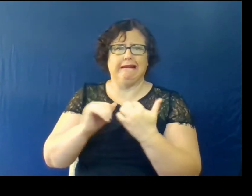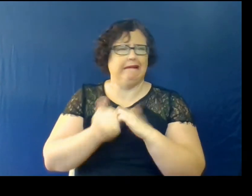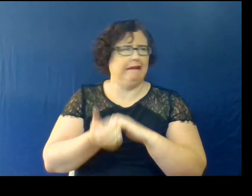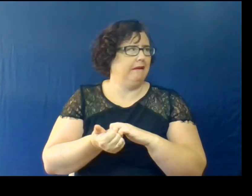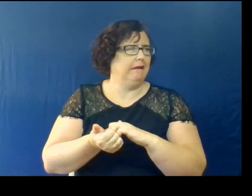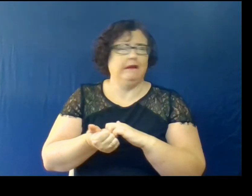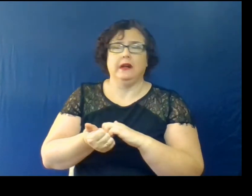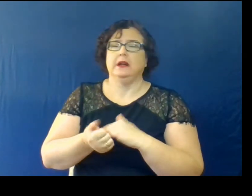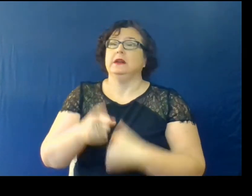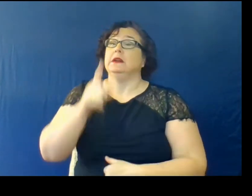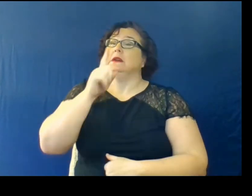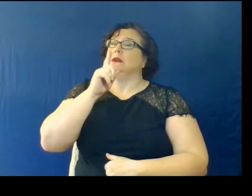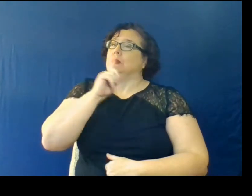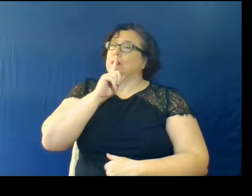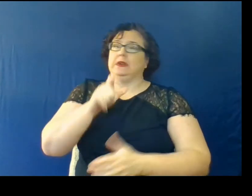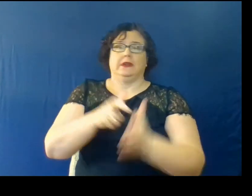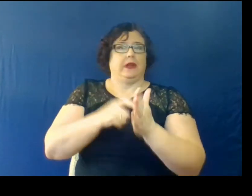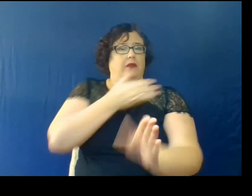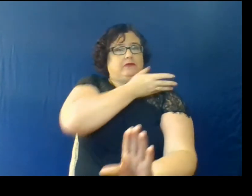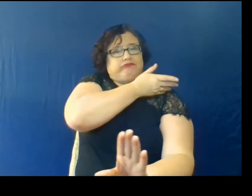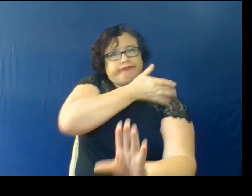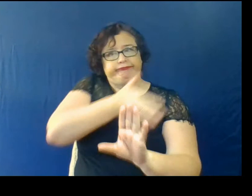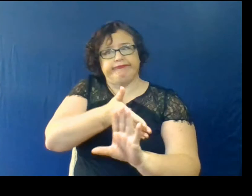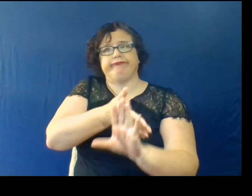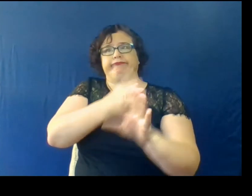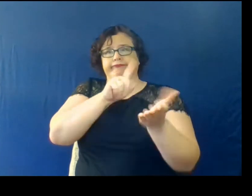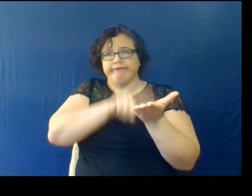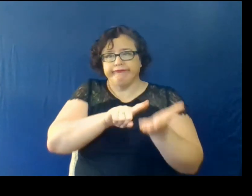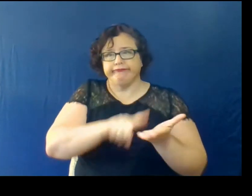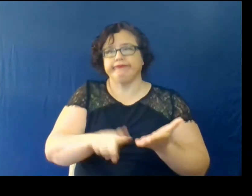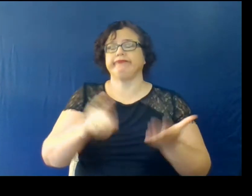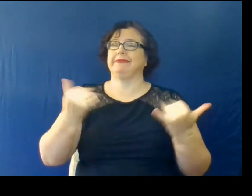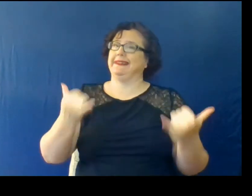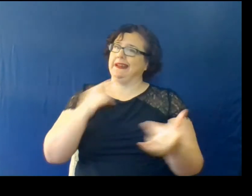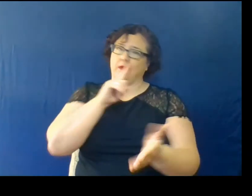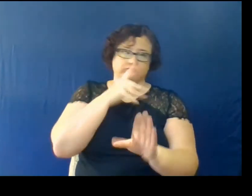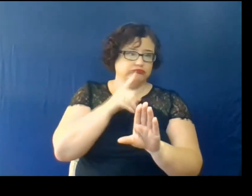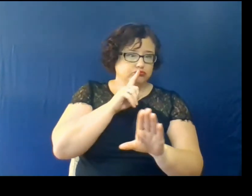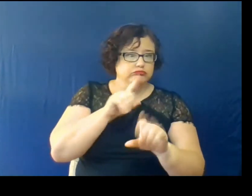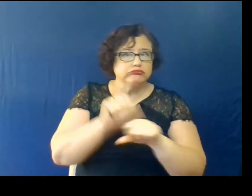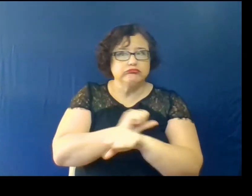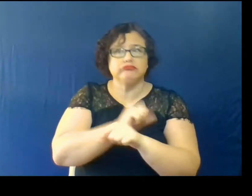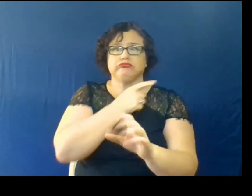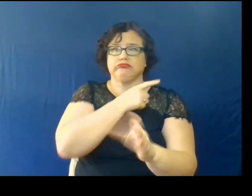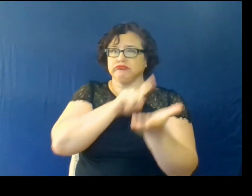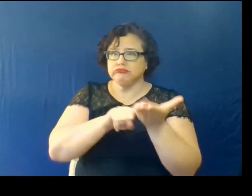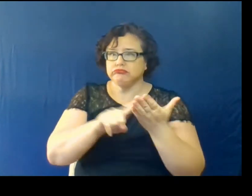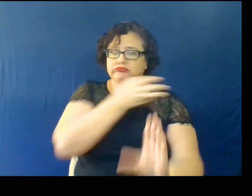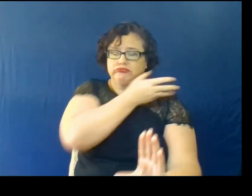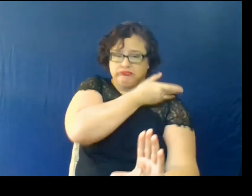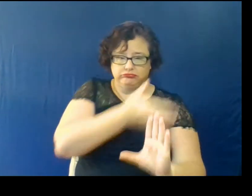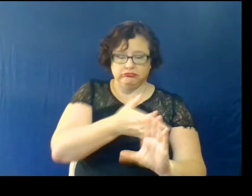proactive. I had to be very proactive. I am very proactive. I take the time before to make sure